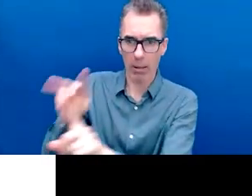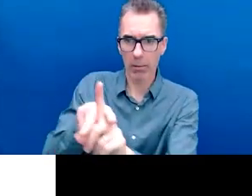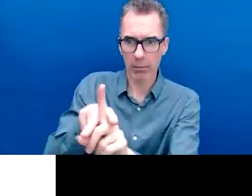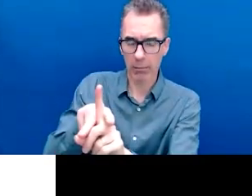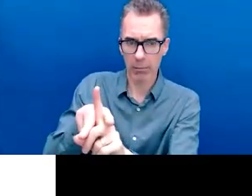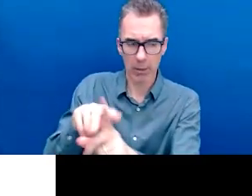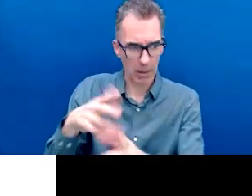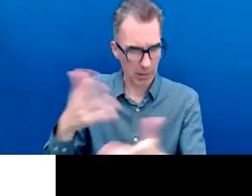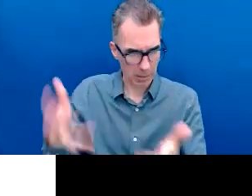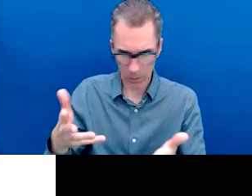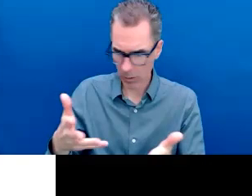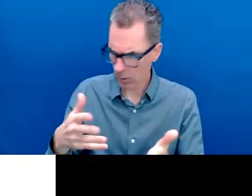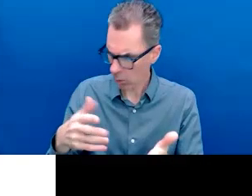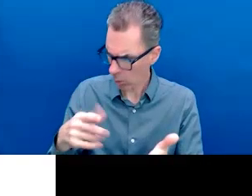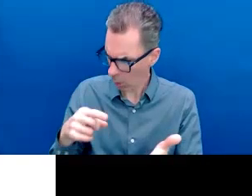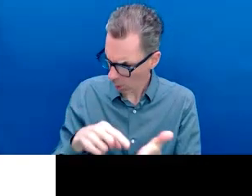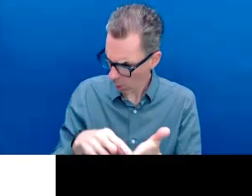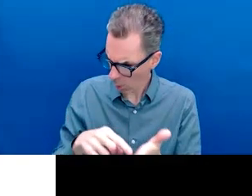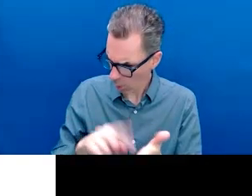The the due date is probably April or May.